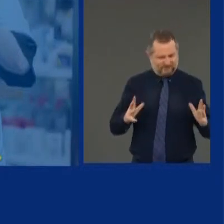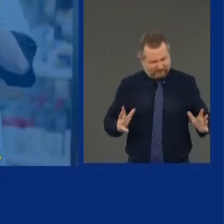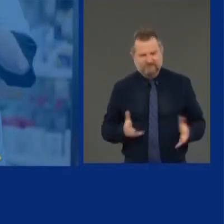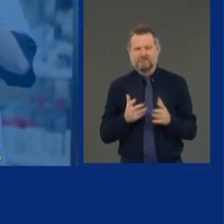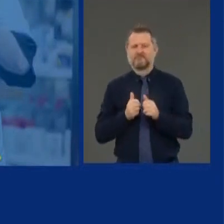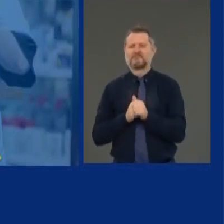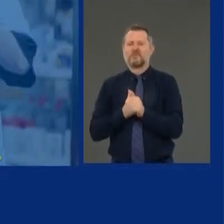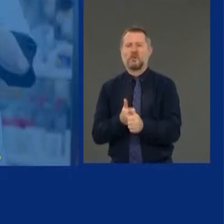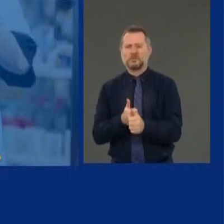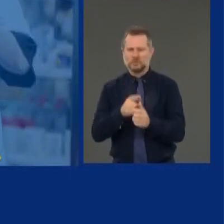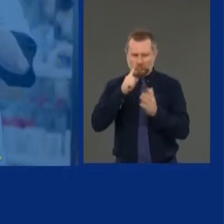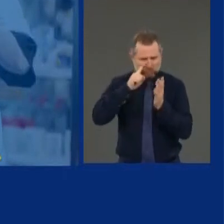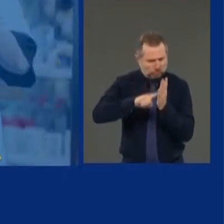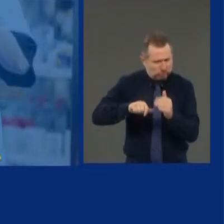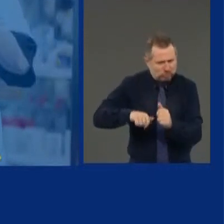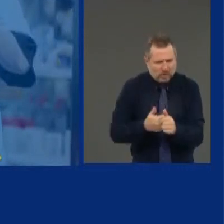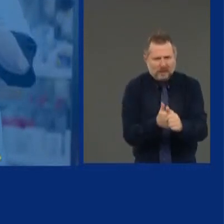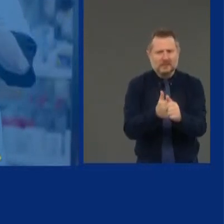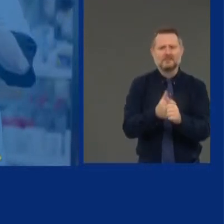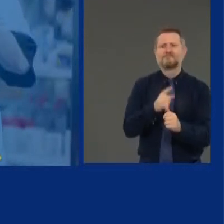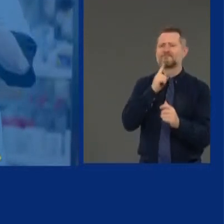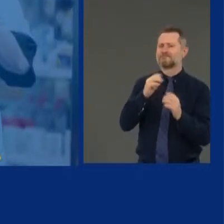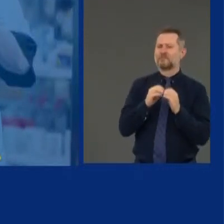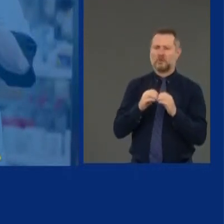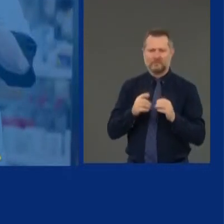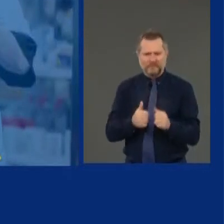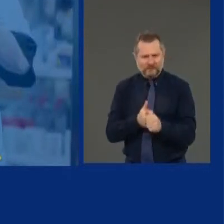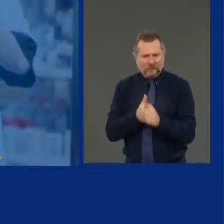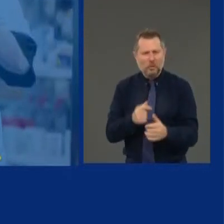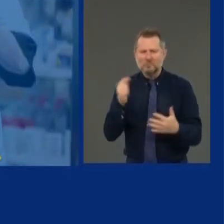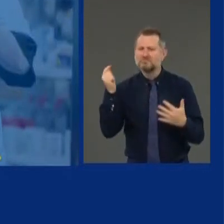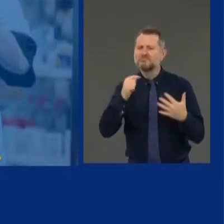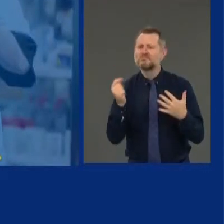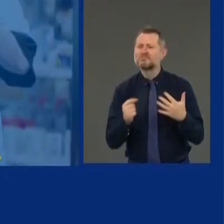SOPHISTICATED TRACING. MORE SOPHISTICATED TESTING.